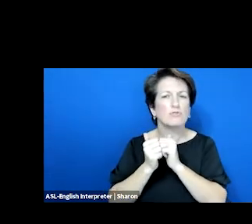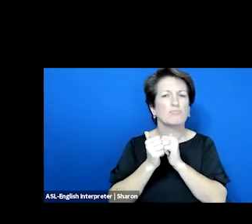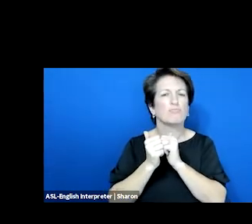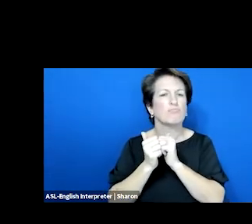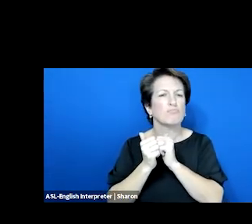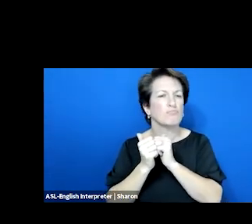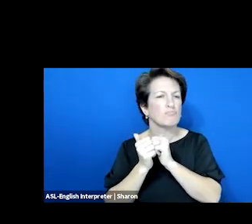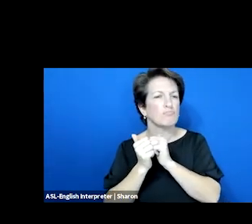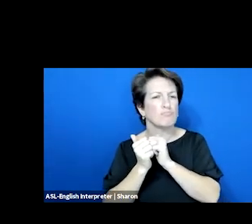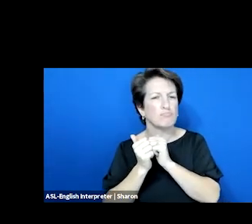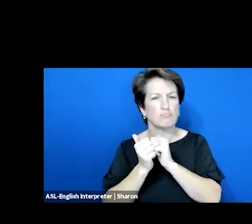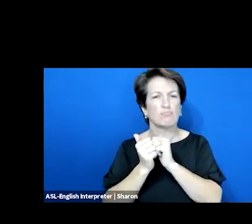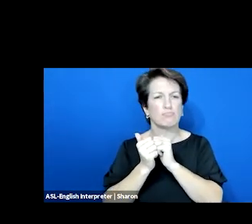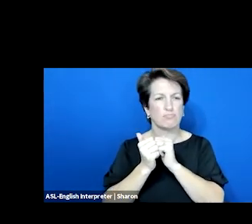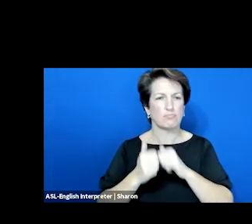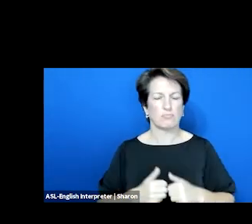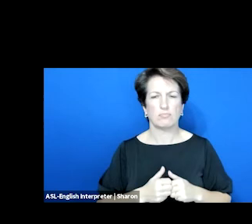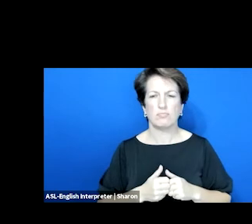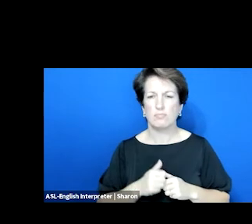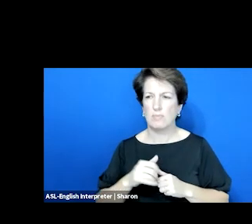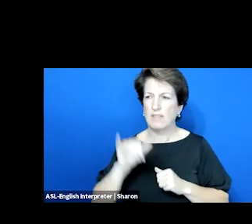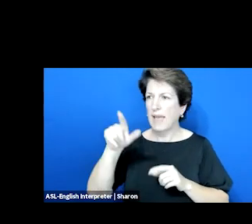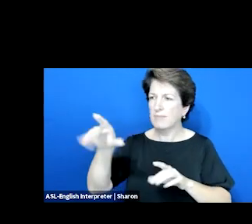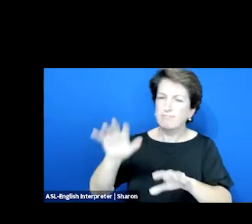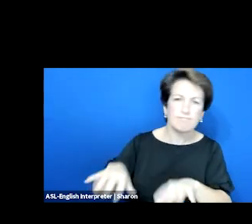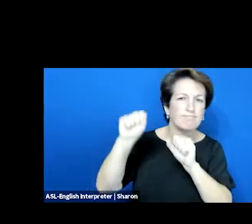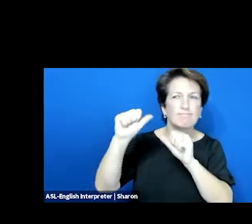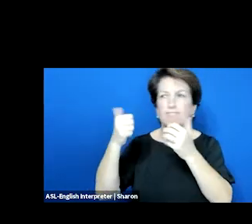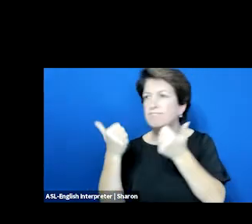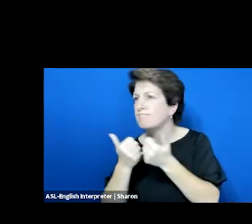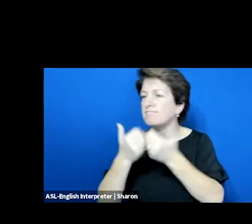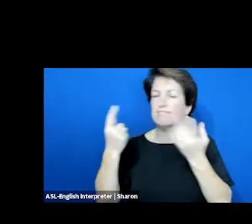card, Indian status card or indigenous membership card.